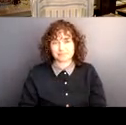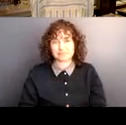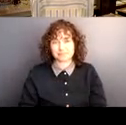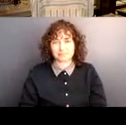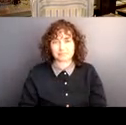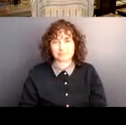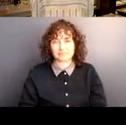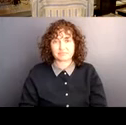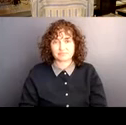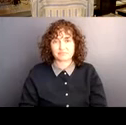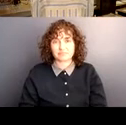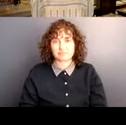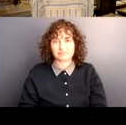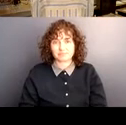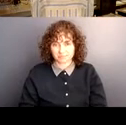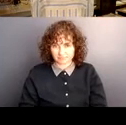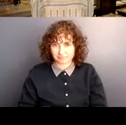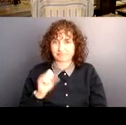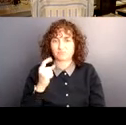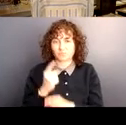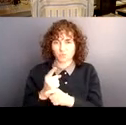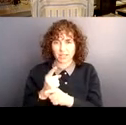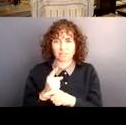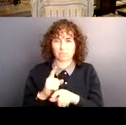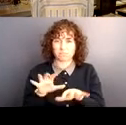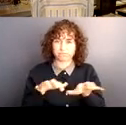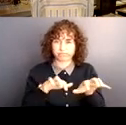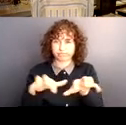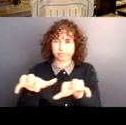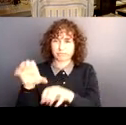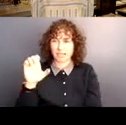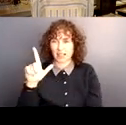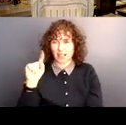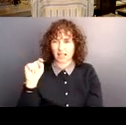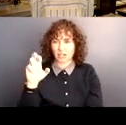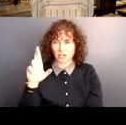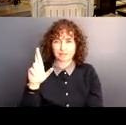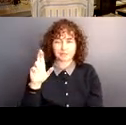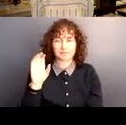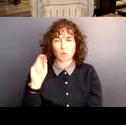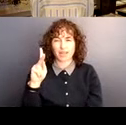Let's look... There is a lot of clutter as well. Let's look at the next image we have.